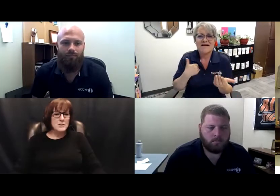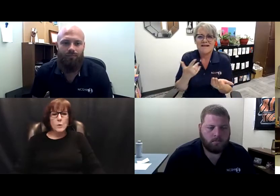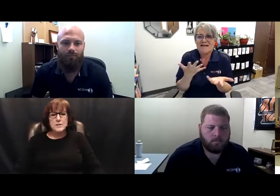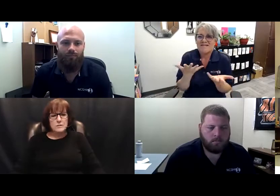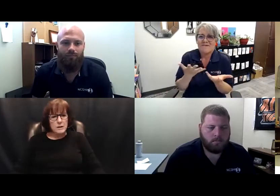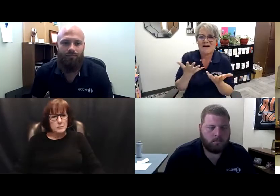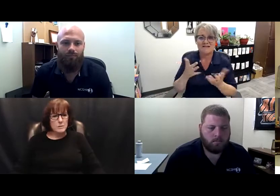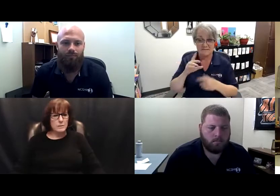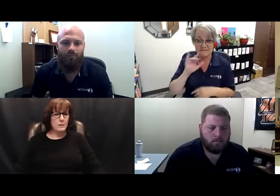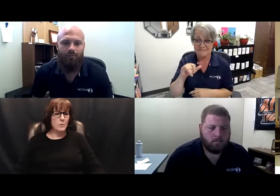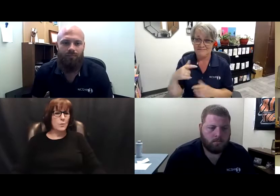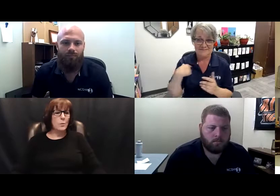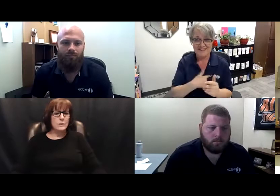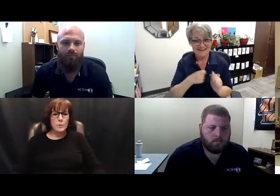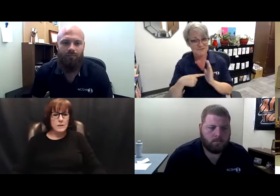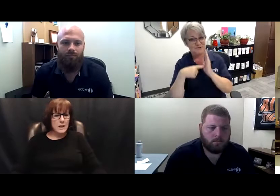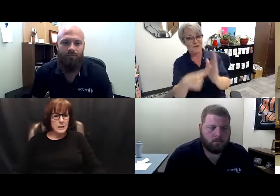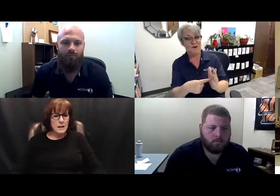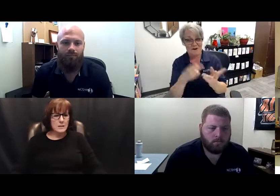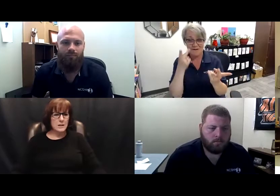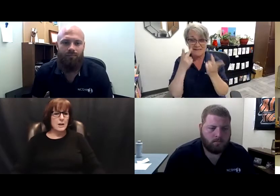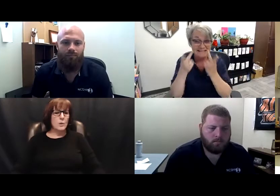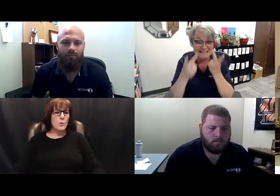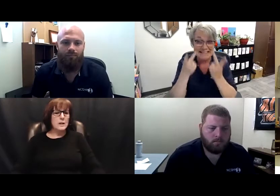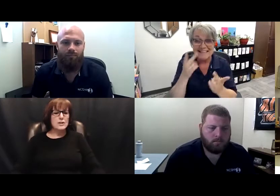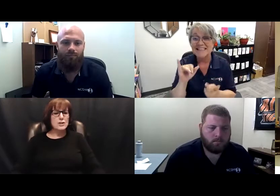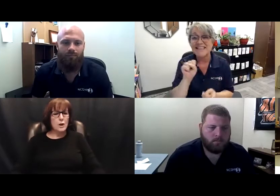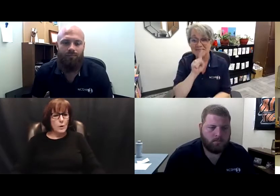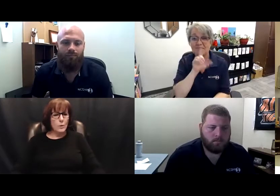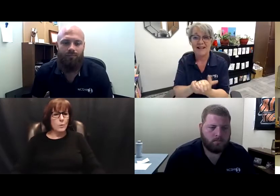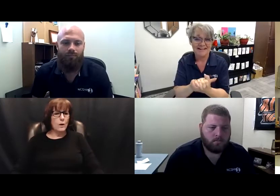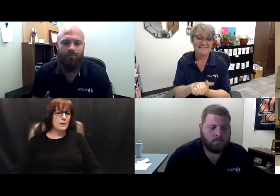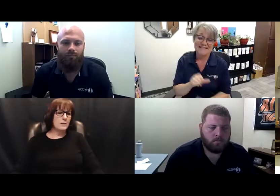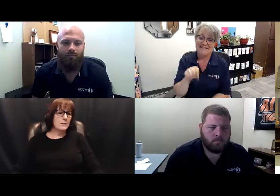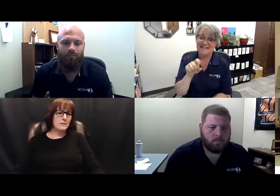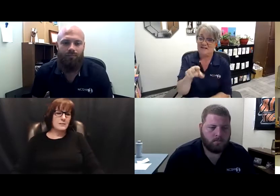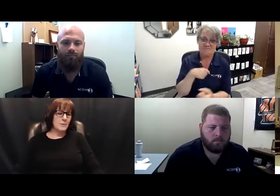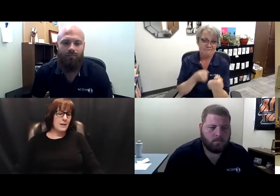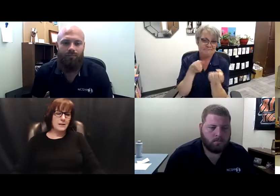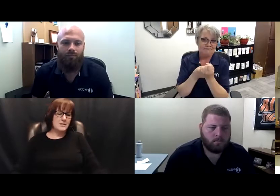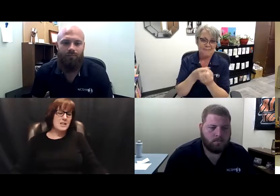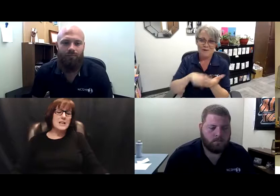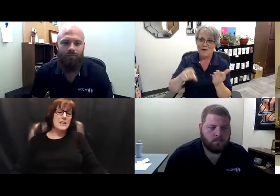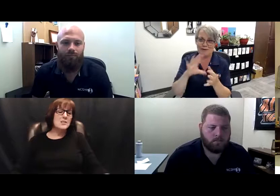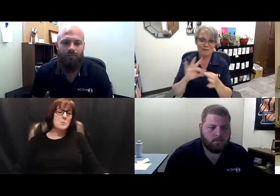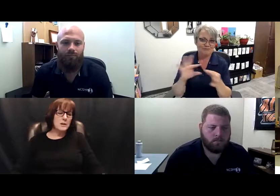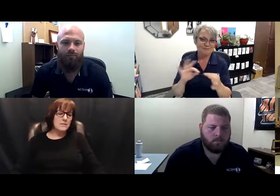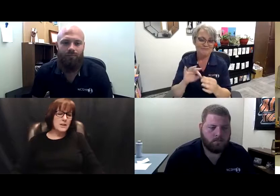what's available what what can I get we can show seeing is believing